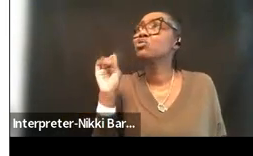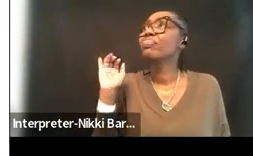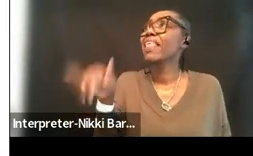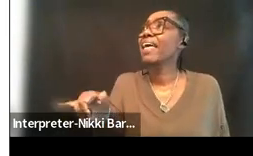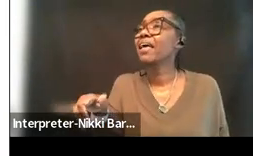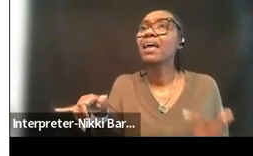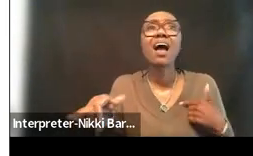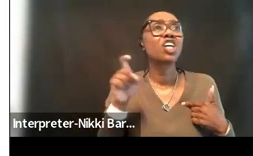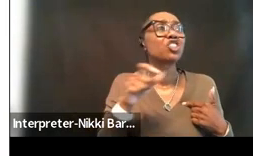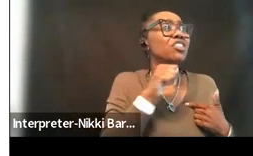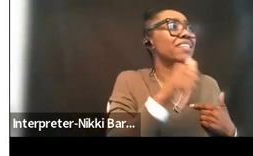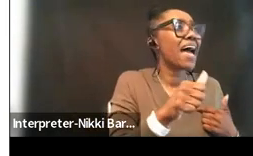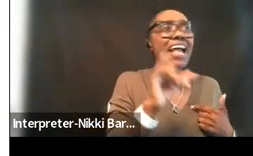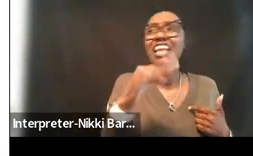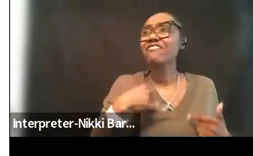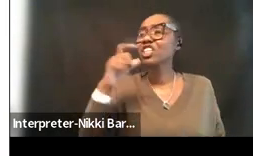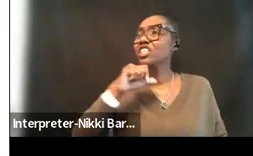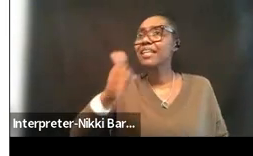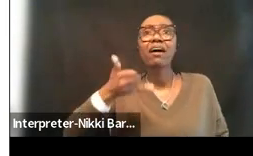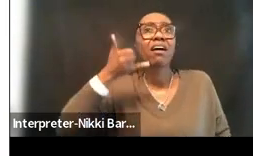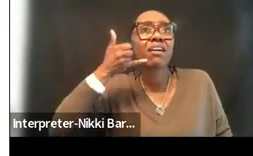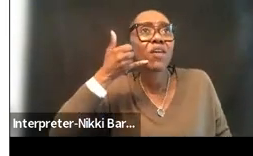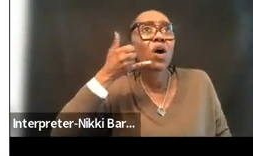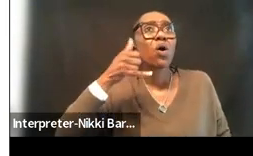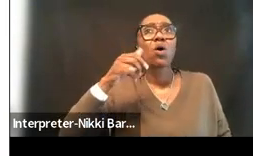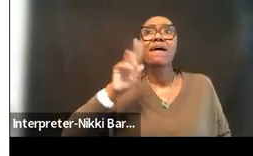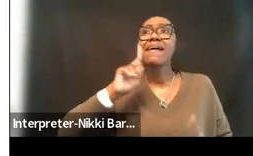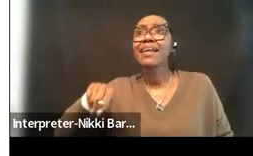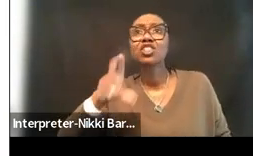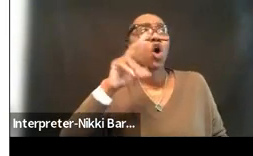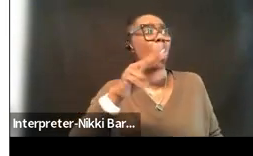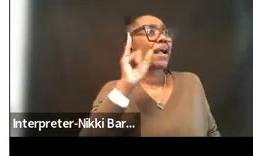If I had picked up the phone, if I had left on time, this wouldn't have happened.